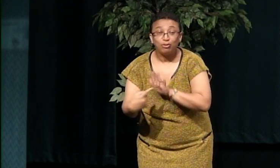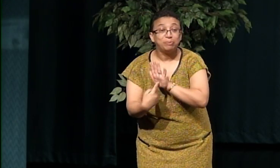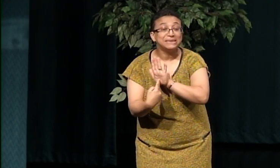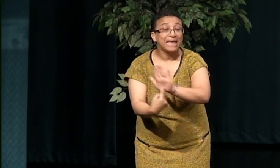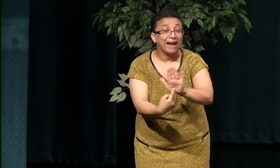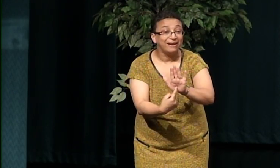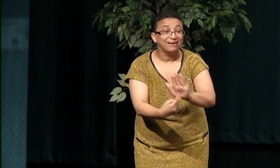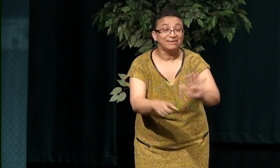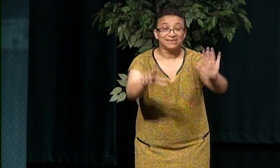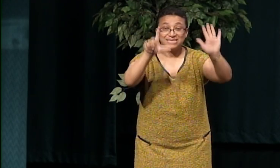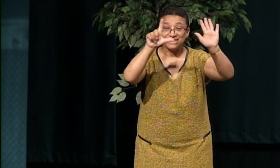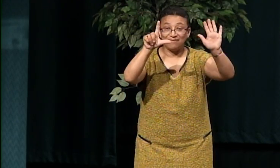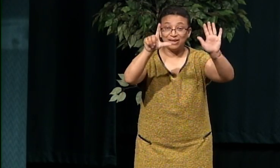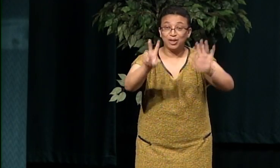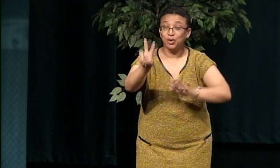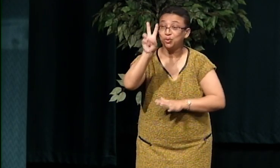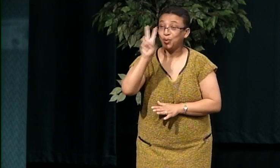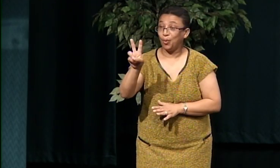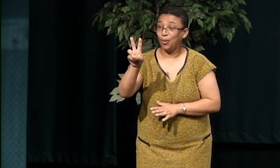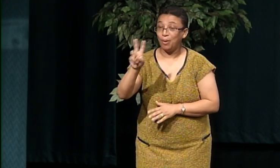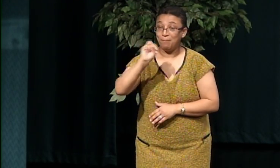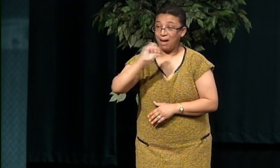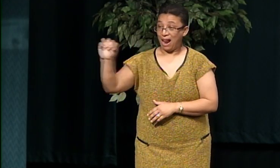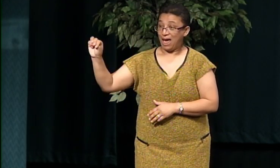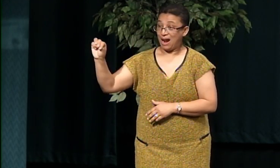And the board really likes to remind us